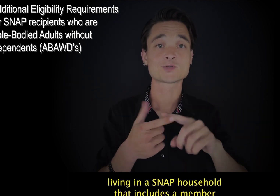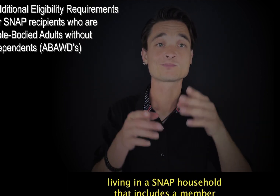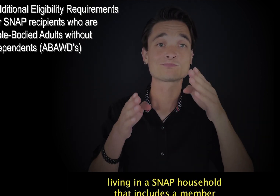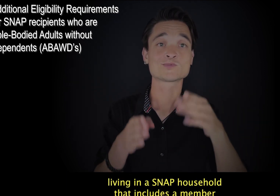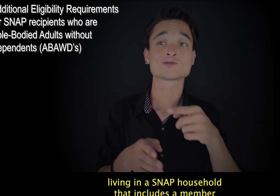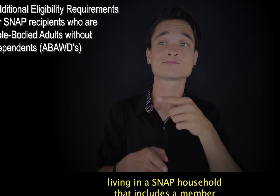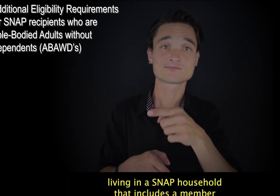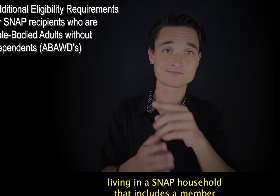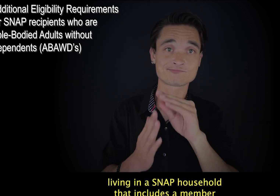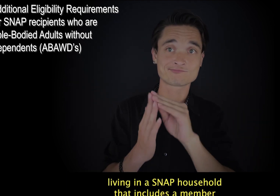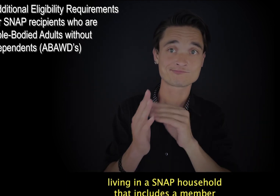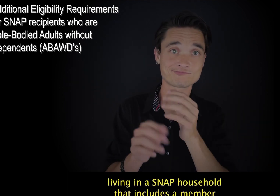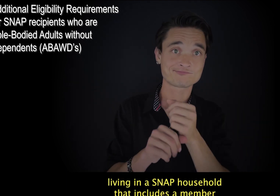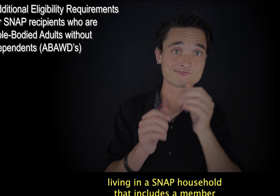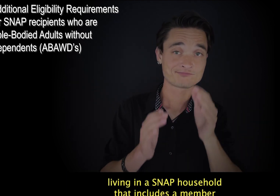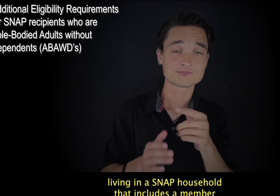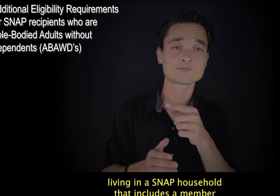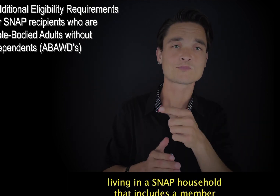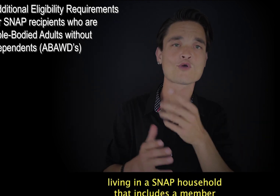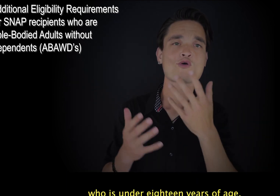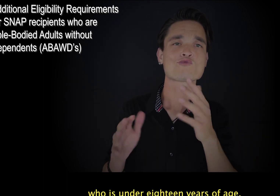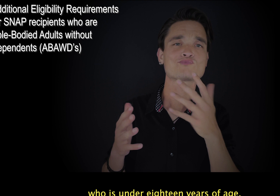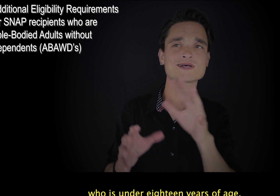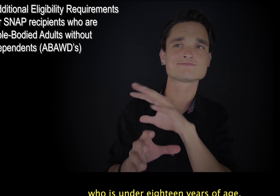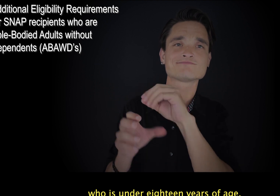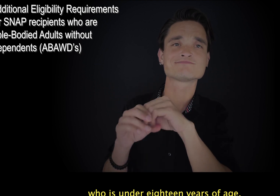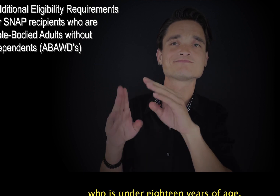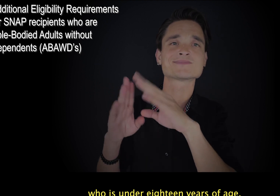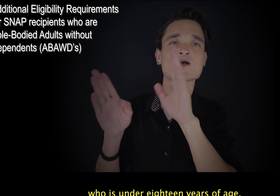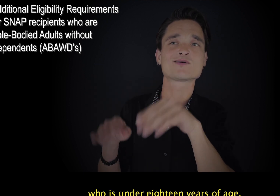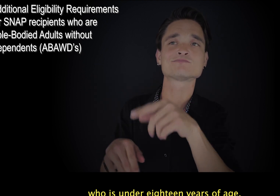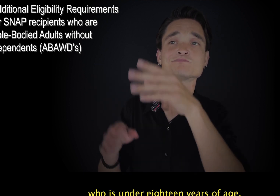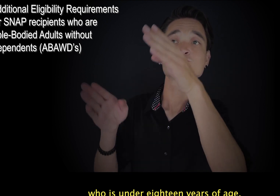living in a SNAP household that includes a member who is under eighteen years of age,